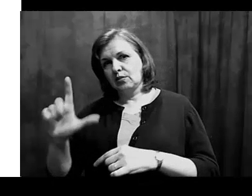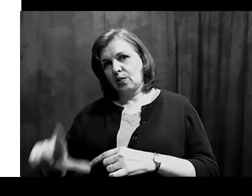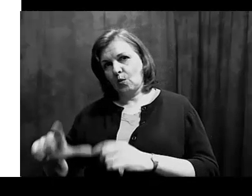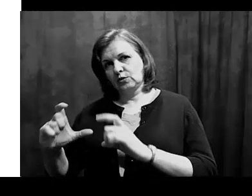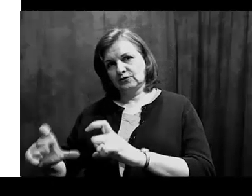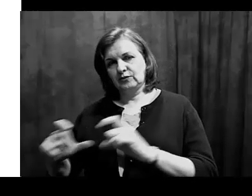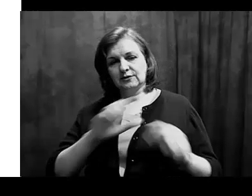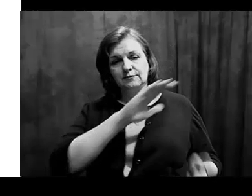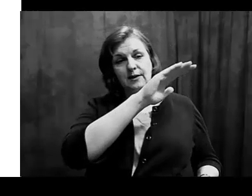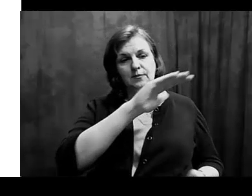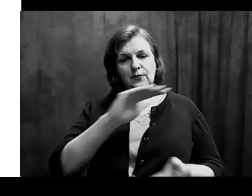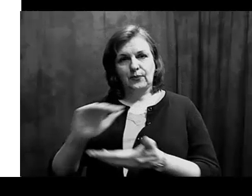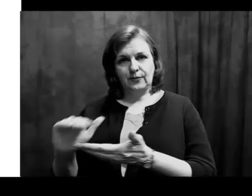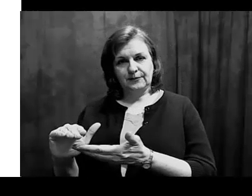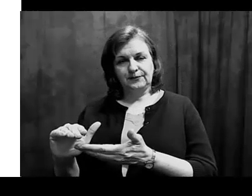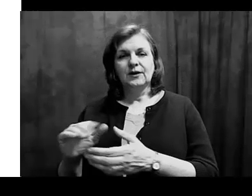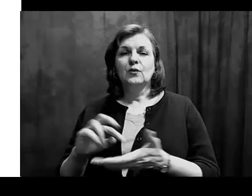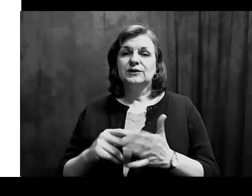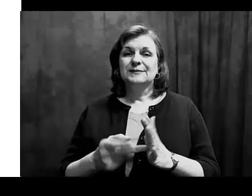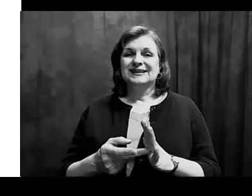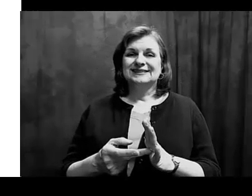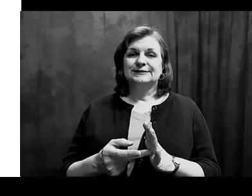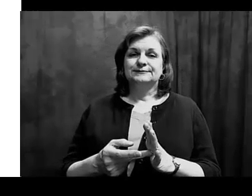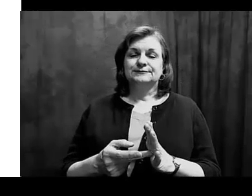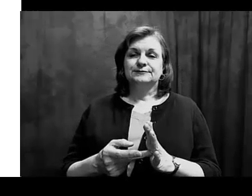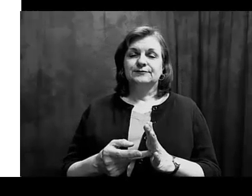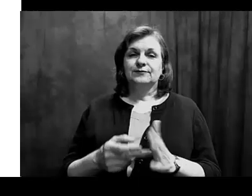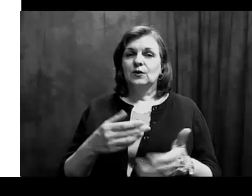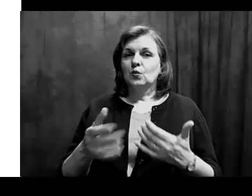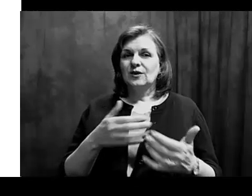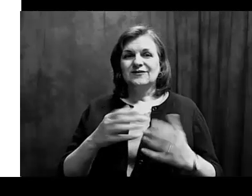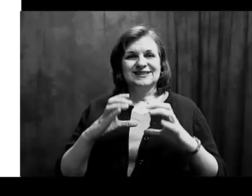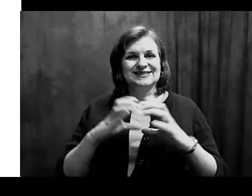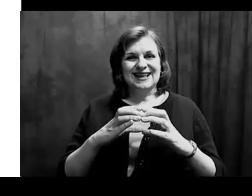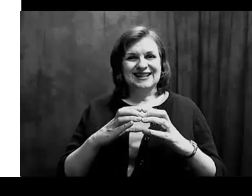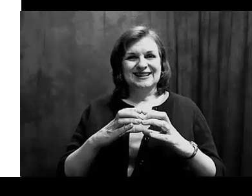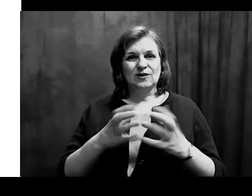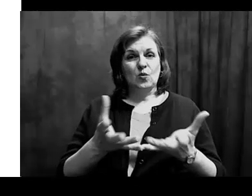this is great for the cell - the more it can move passively where it's not going to need energy